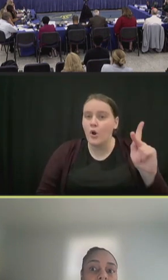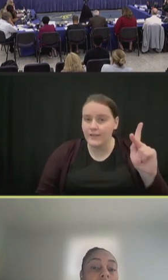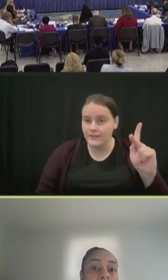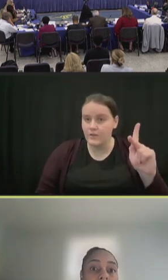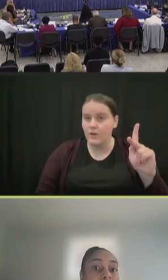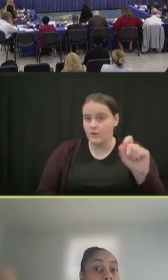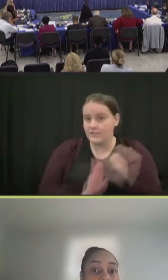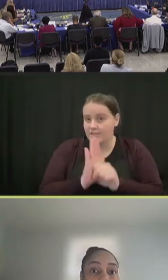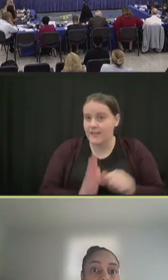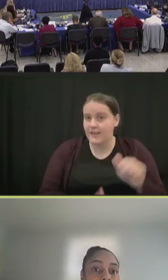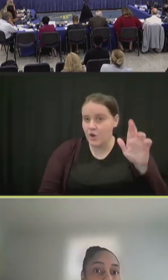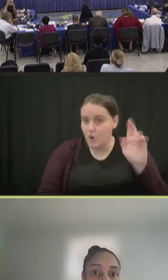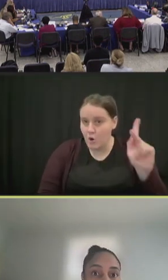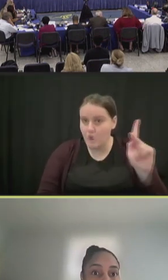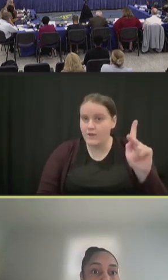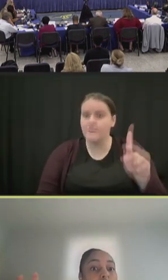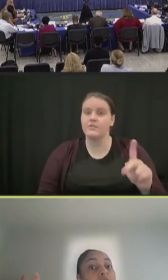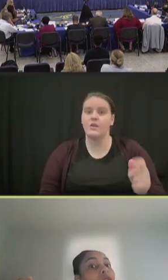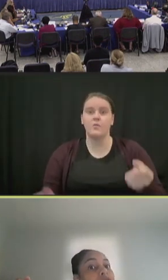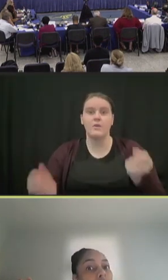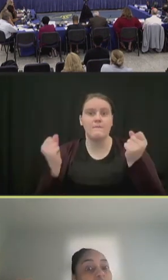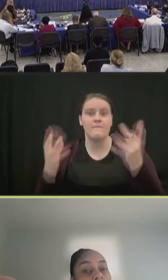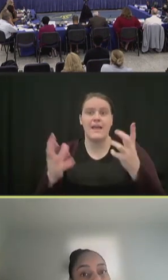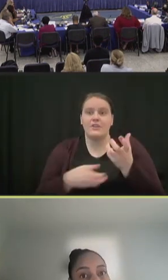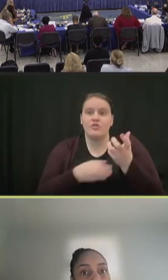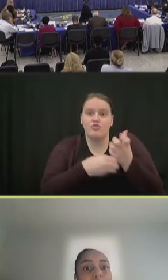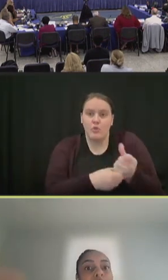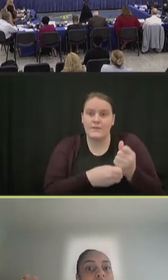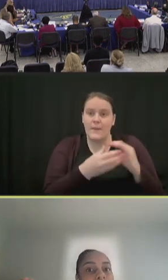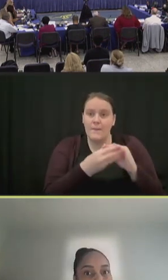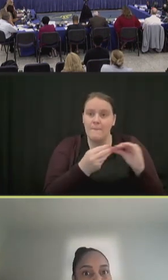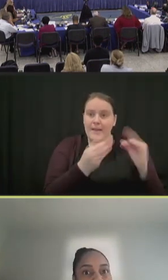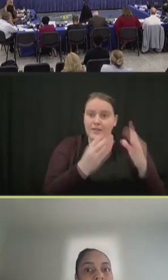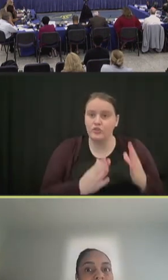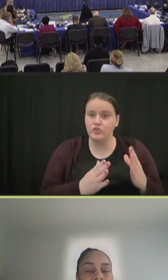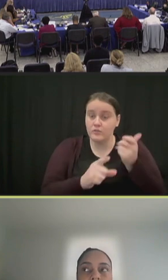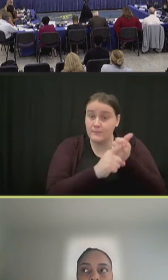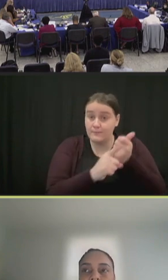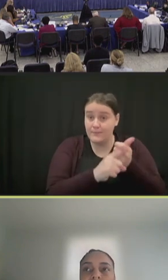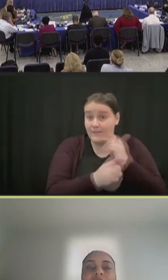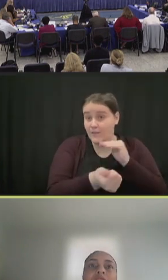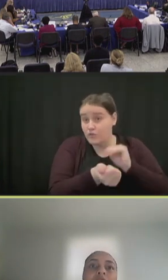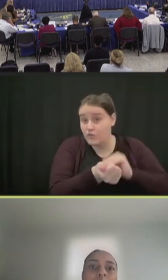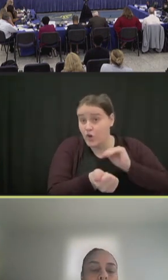a ton of trusted messengers who are also medical providers, physicians, clinicians,